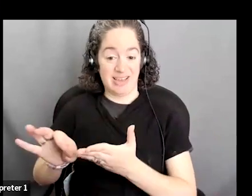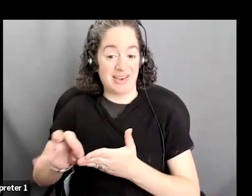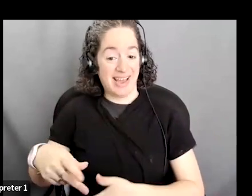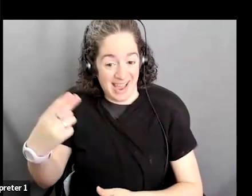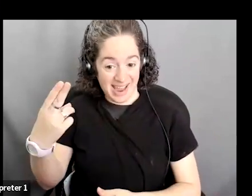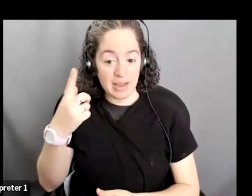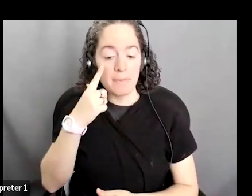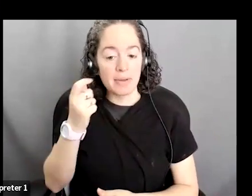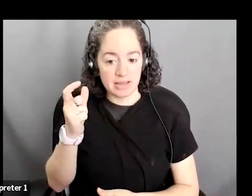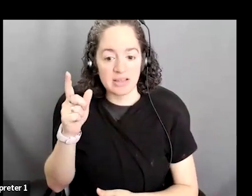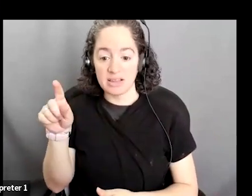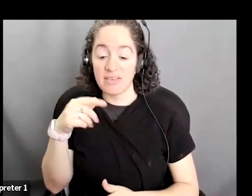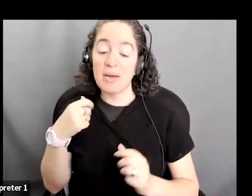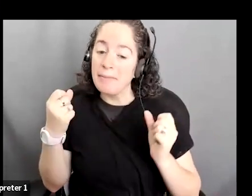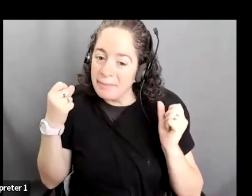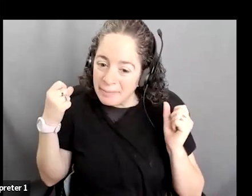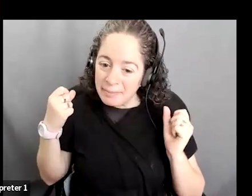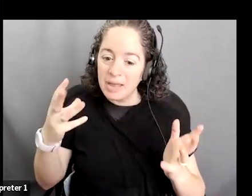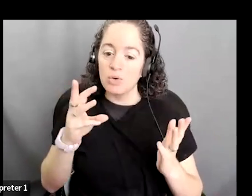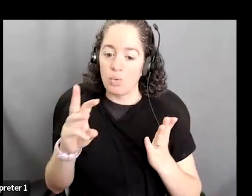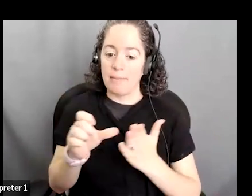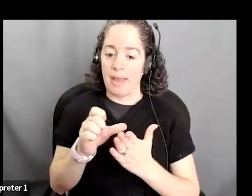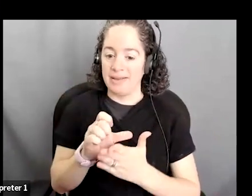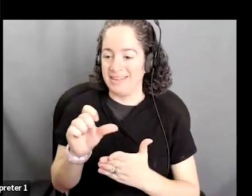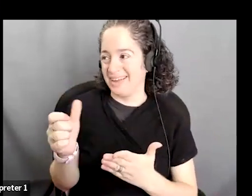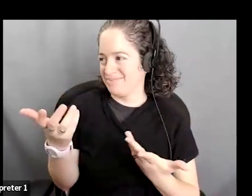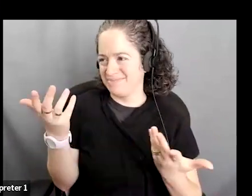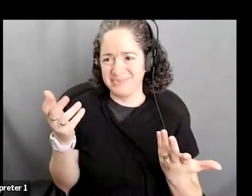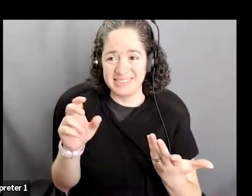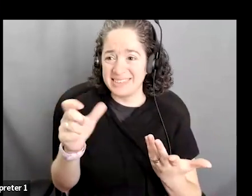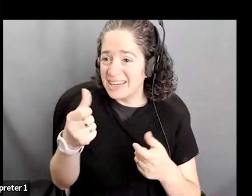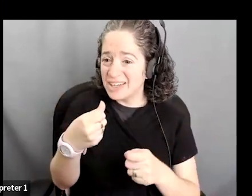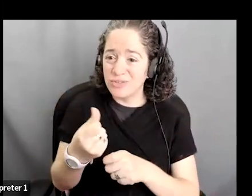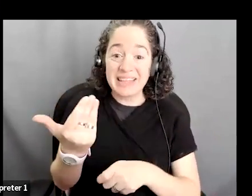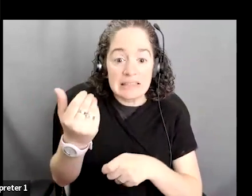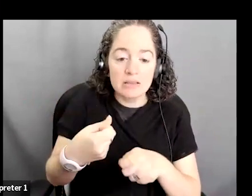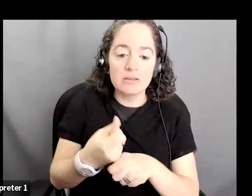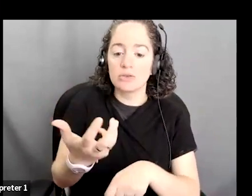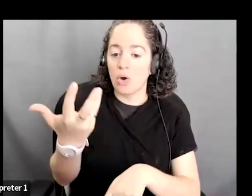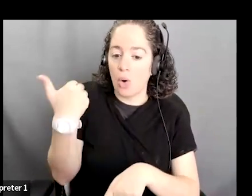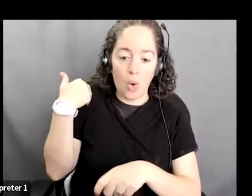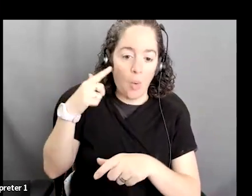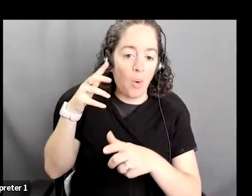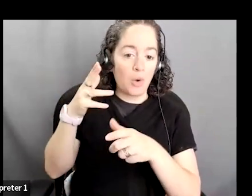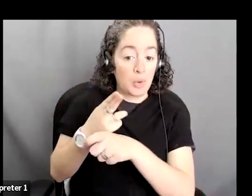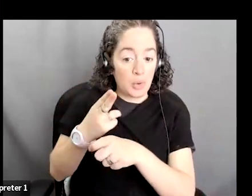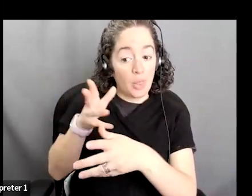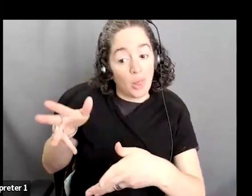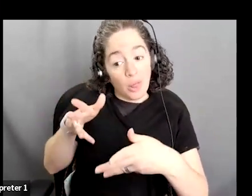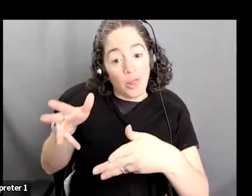of unmaintained websites from 10 or 15 years ago that are using it because it was one of the first